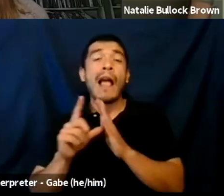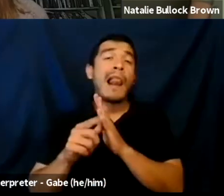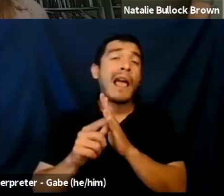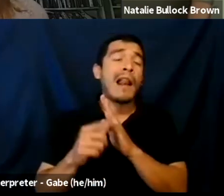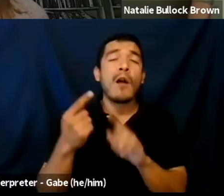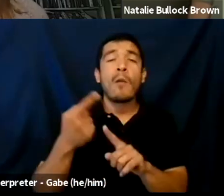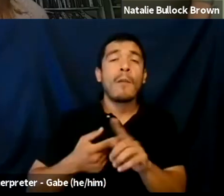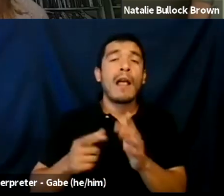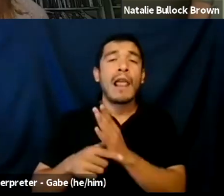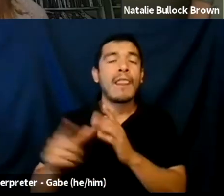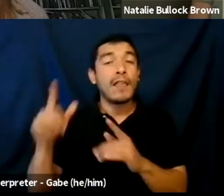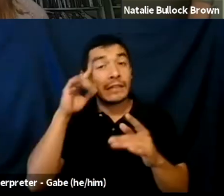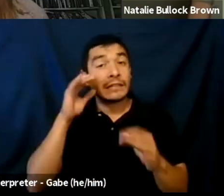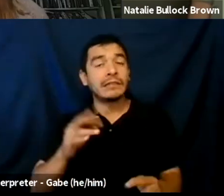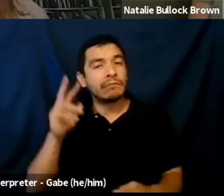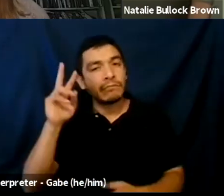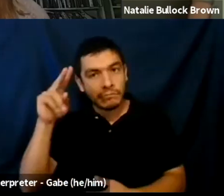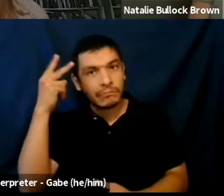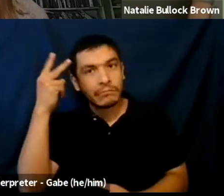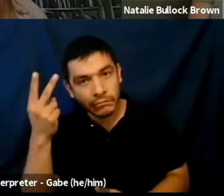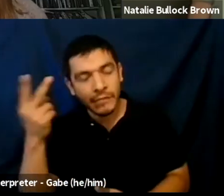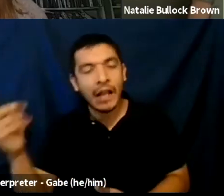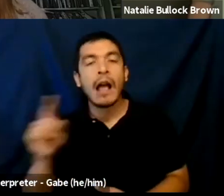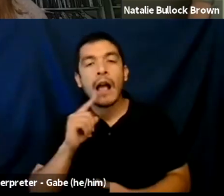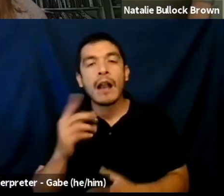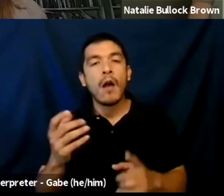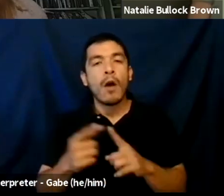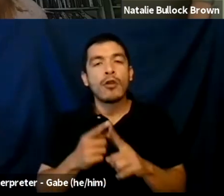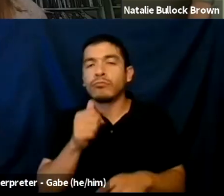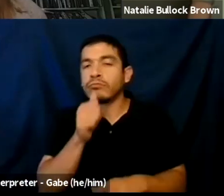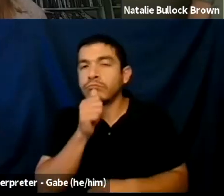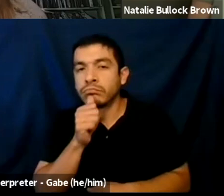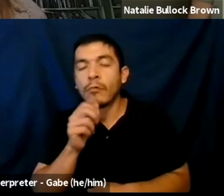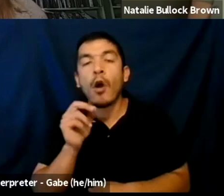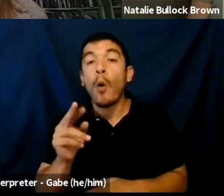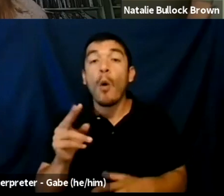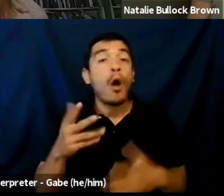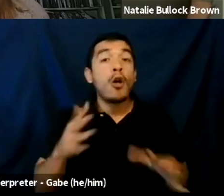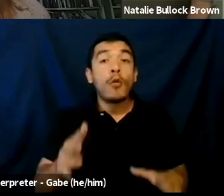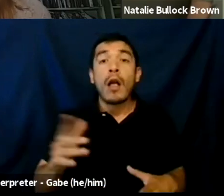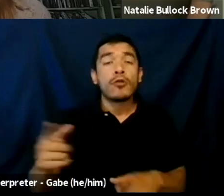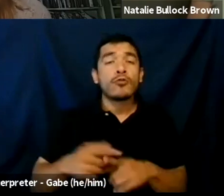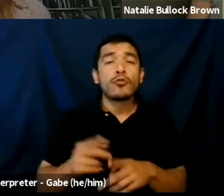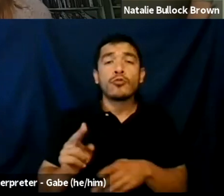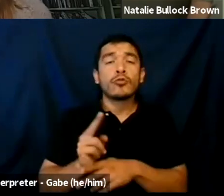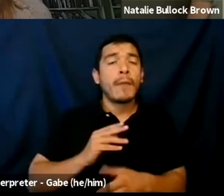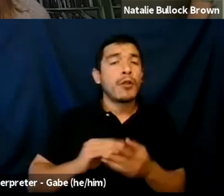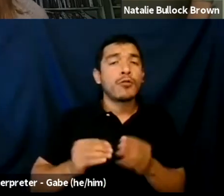their decision has changed and they actually do wanna be anonymized, or they don't want us to write about their case whatsoever.